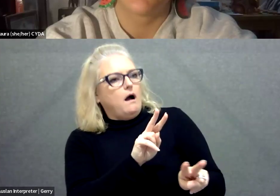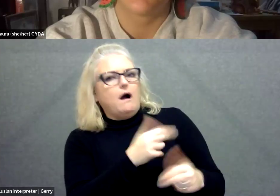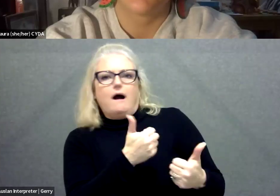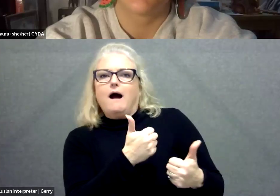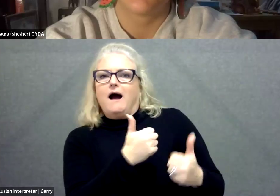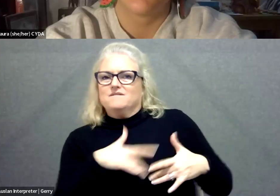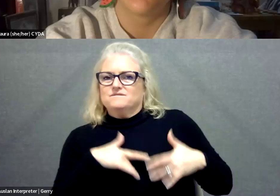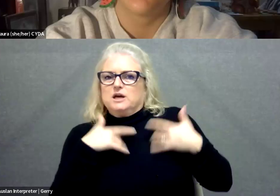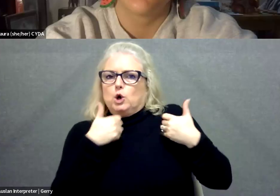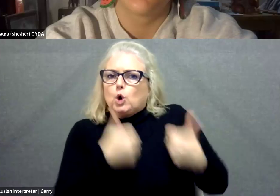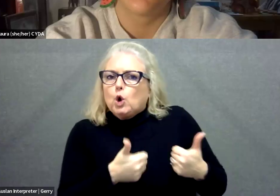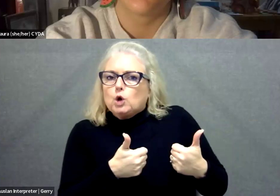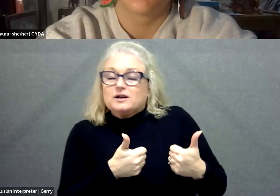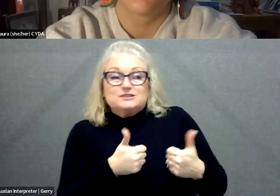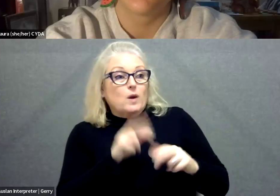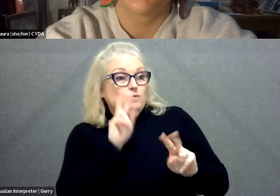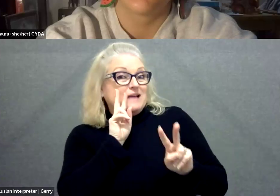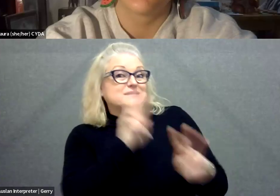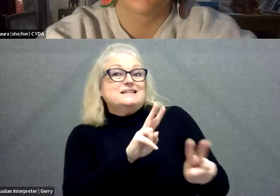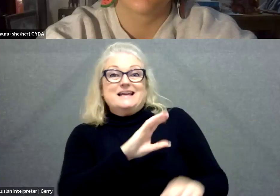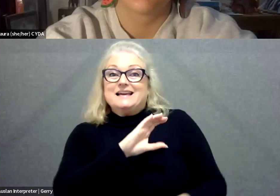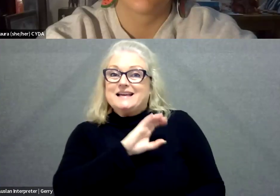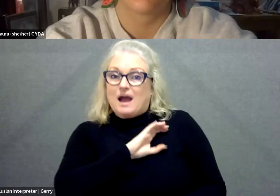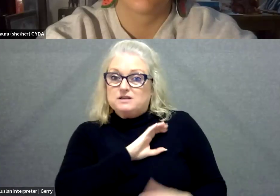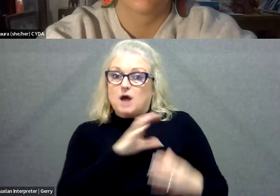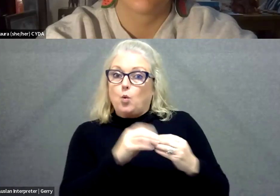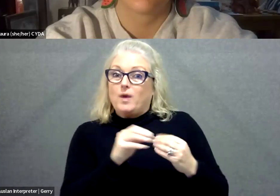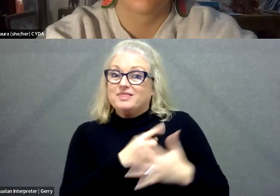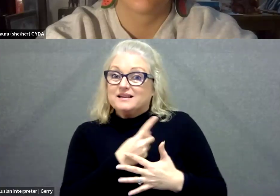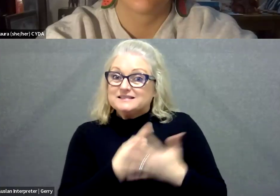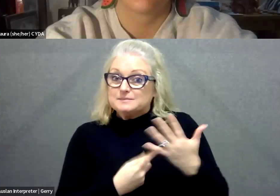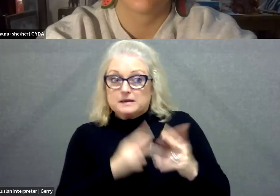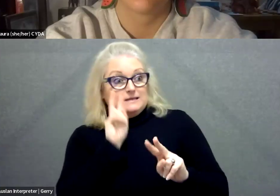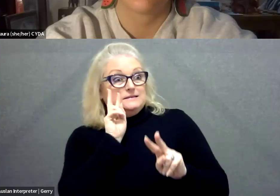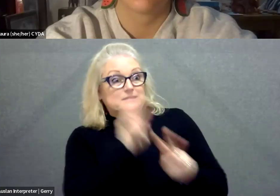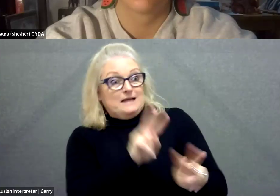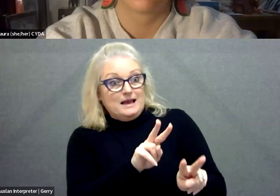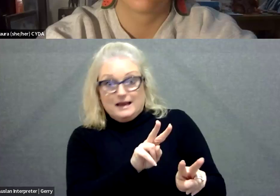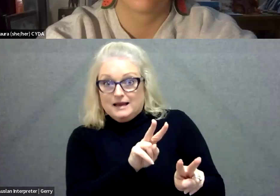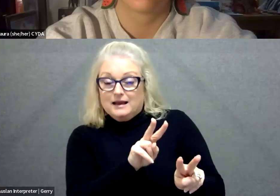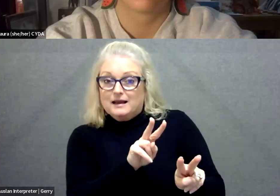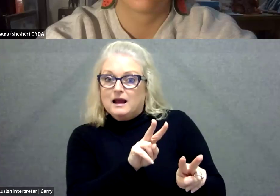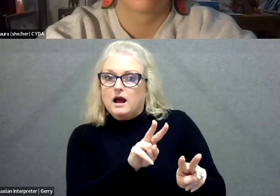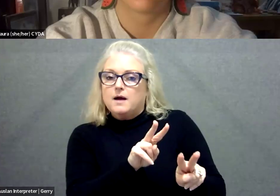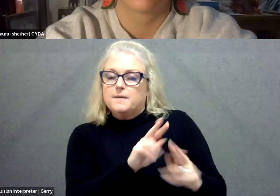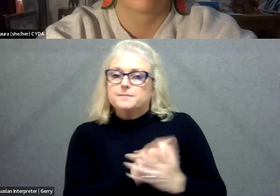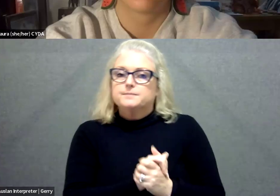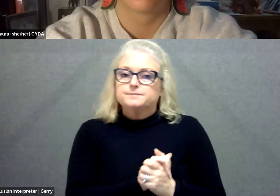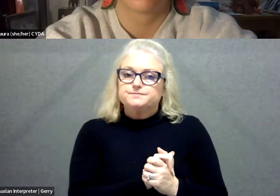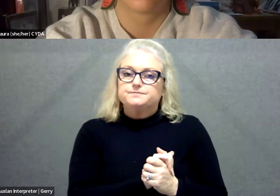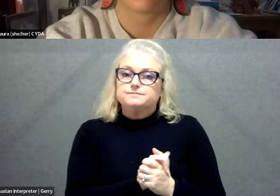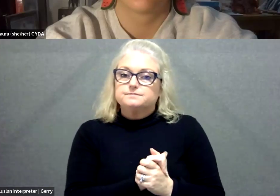So for us seeing characters who also have a disability can either be really helpful or it